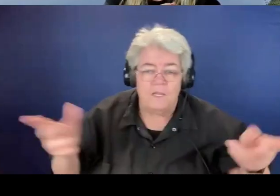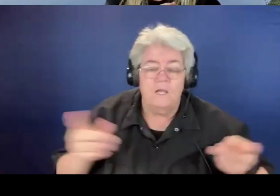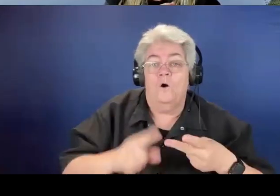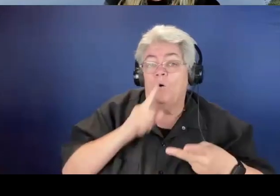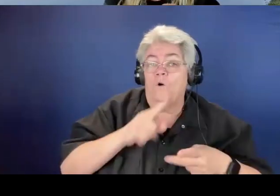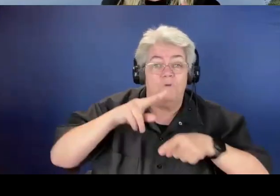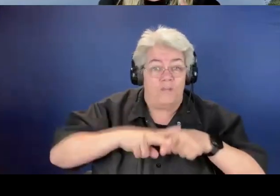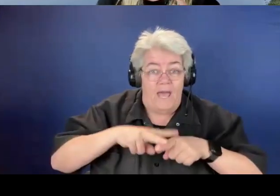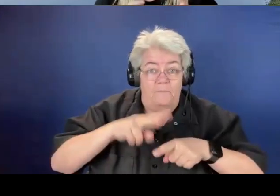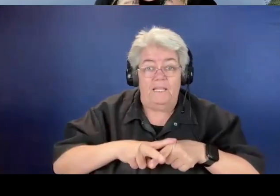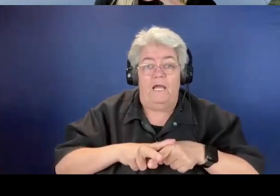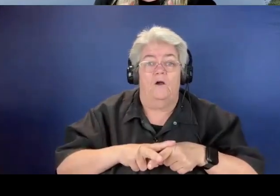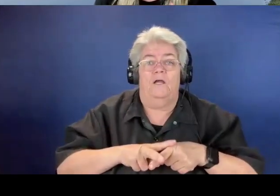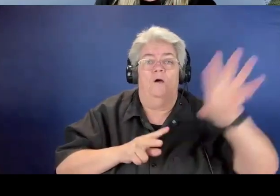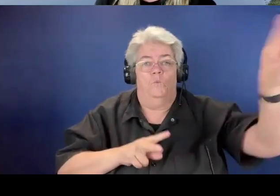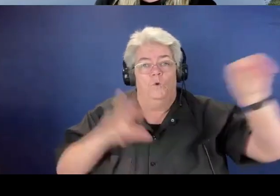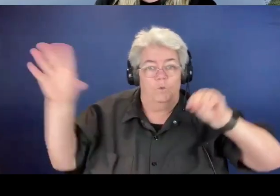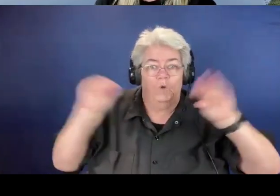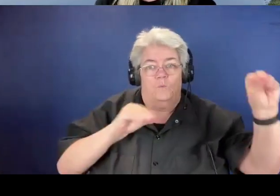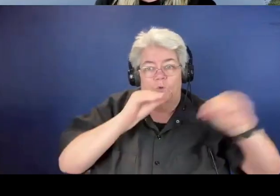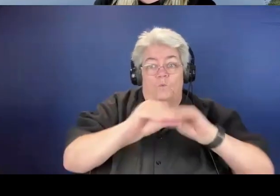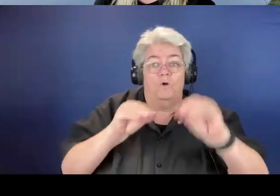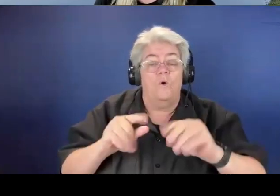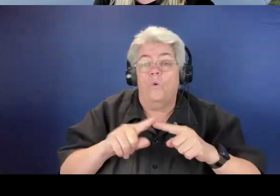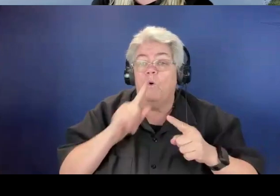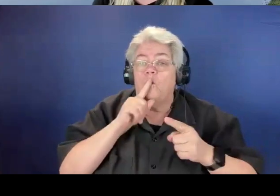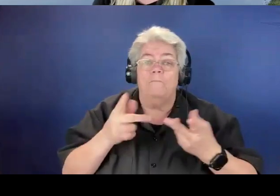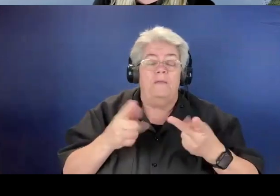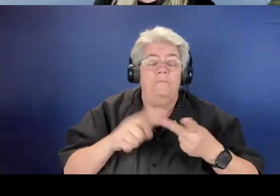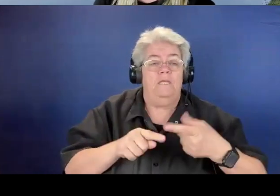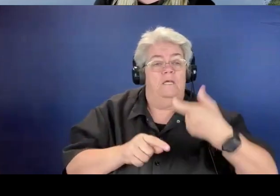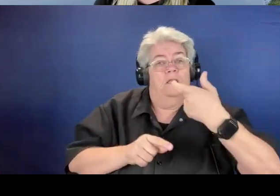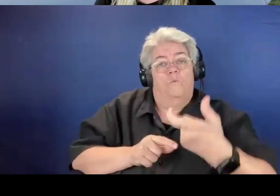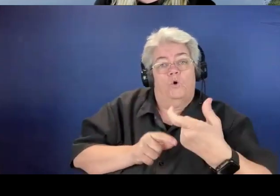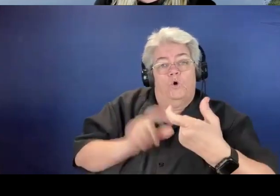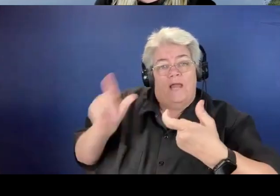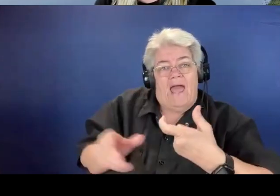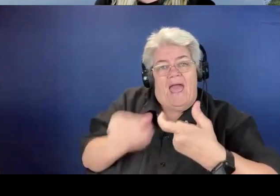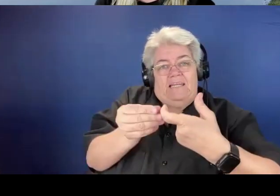It could also be the morphosyntactic changes like word endings or word order